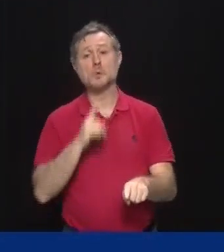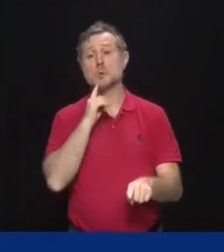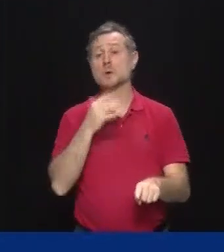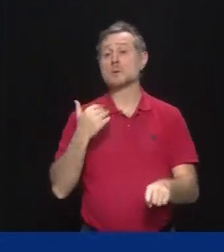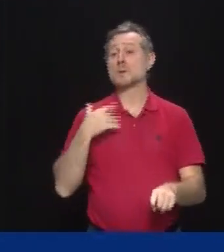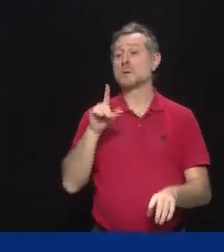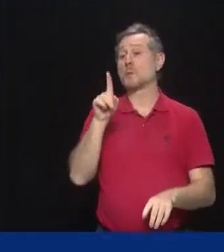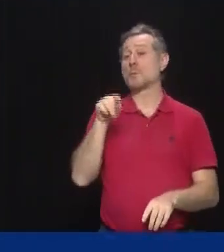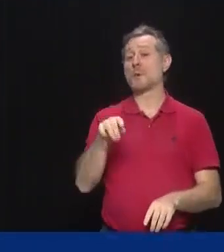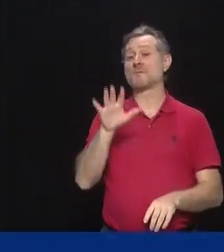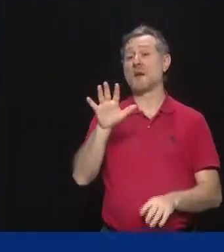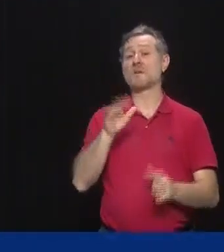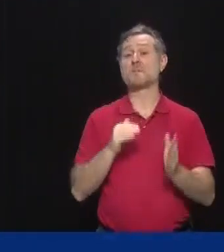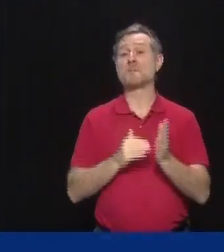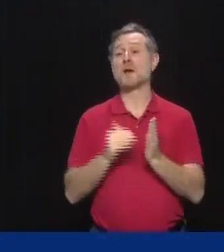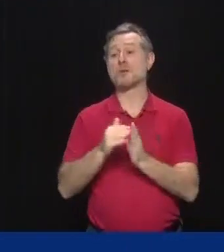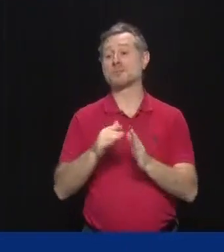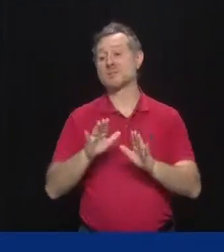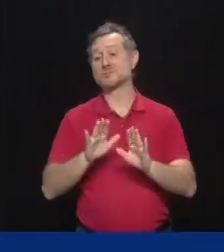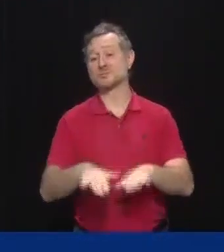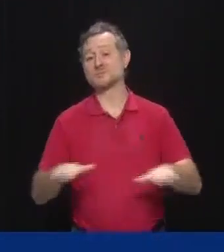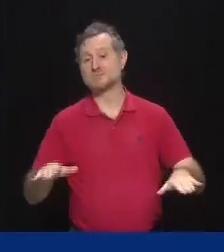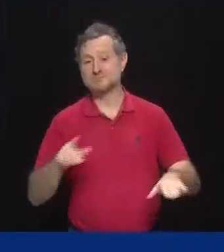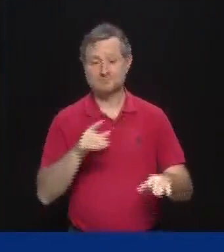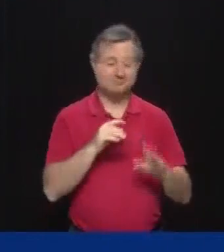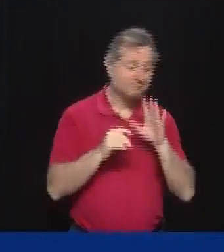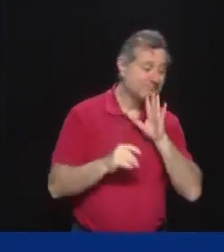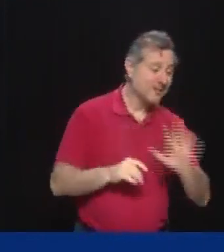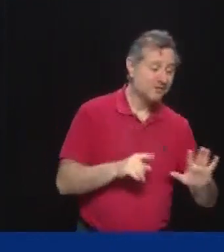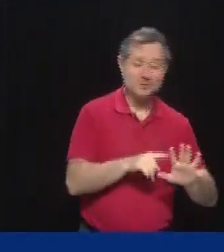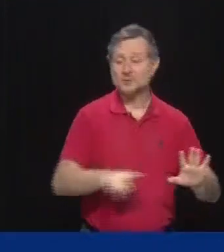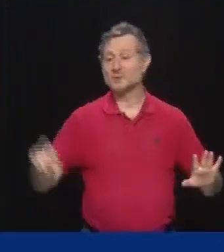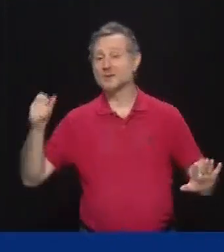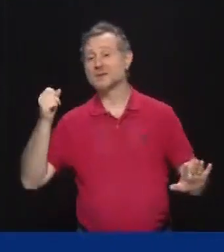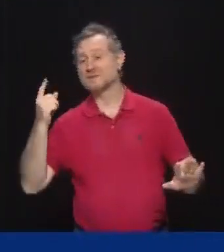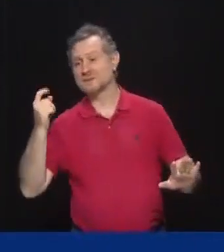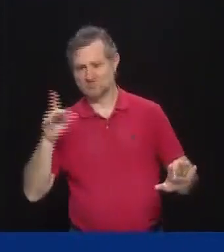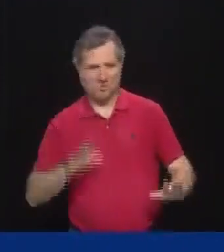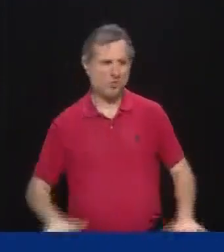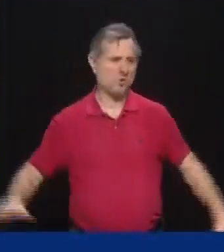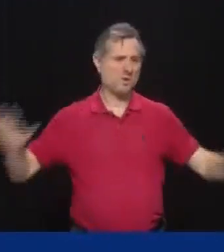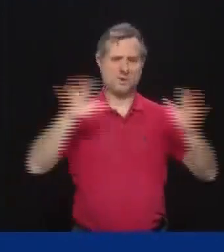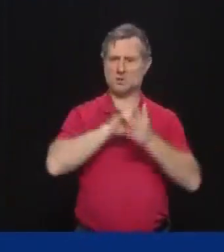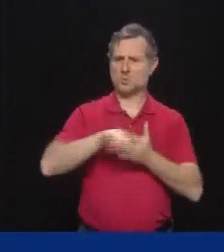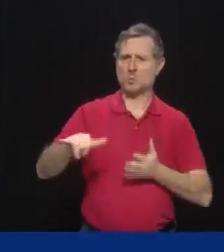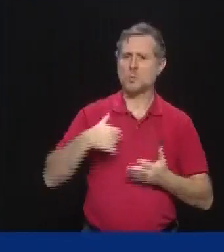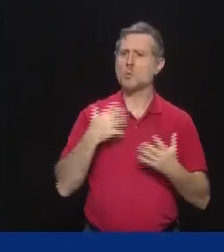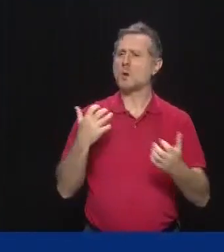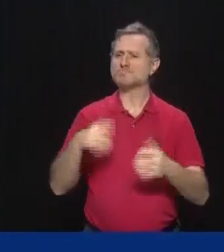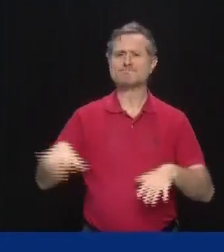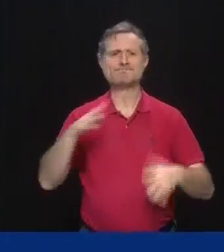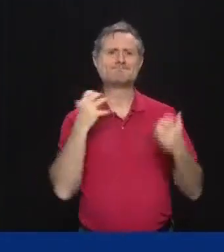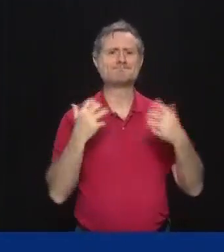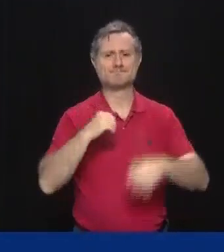PANDEMIC. AGES 5 TO 11 IN NEW YORK STATE.